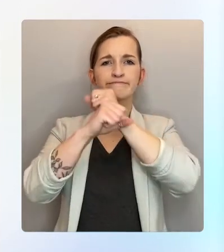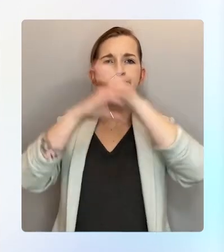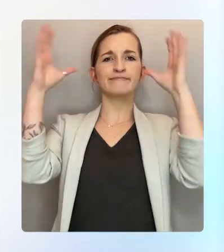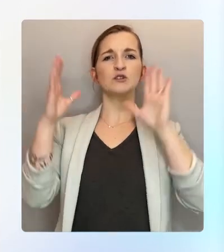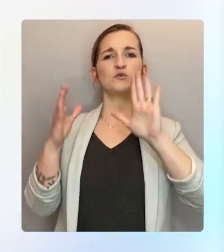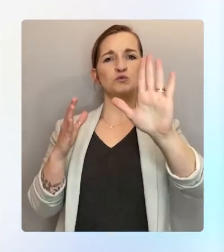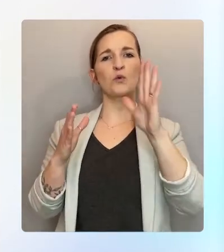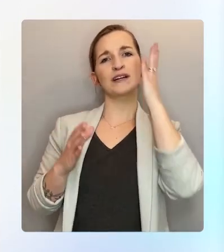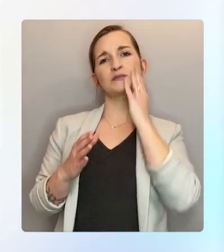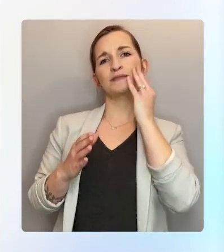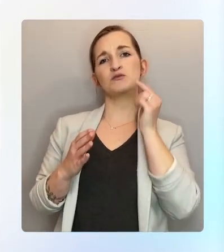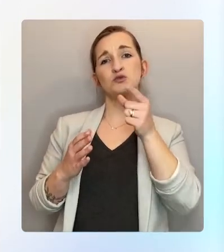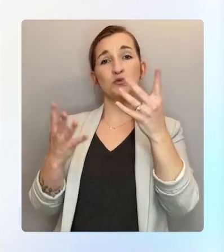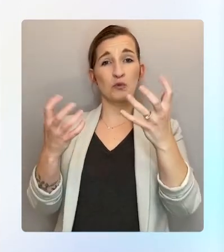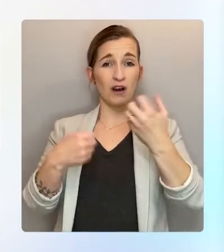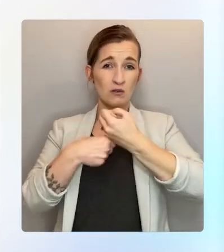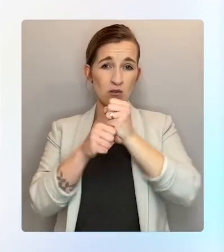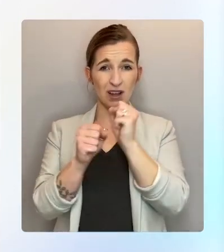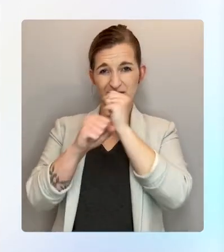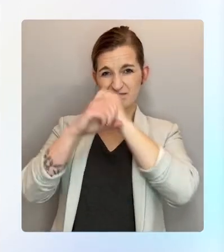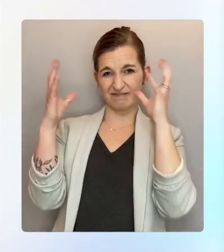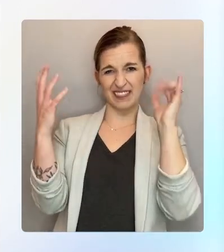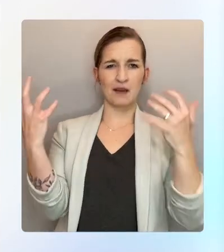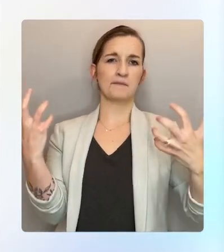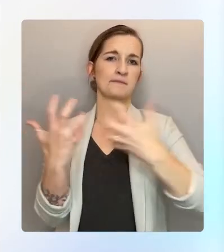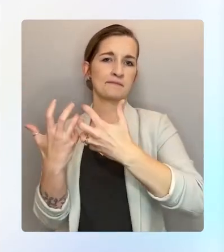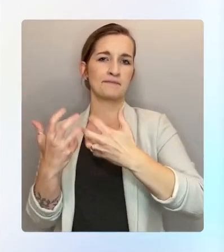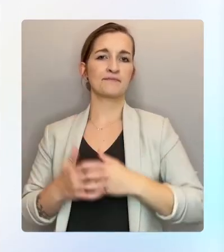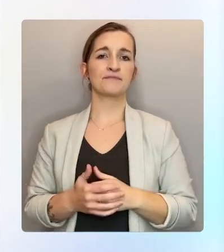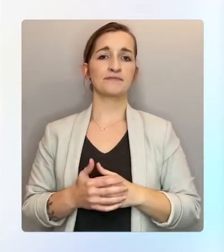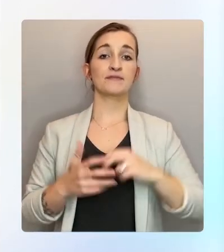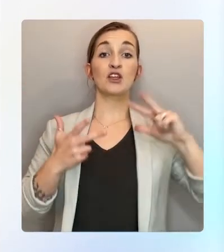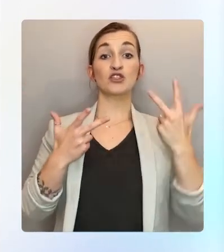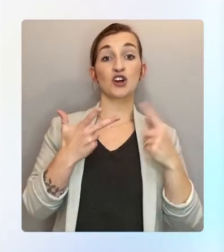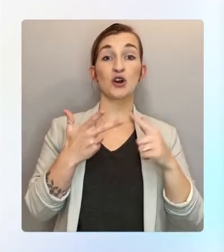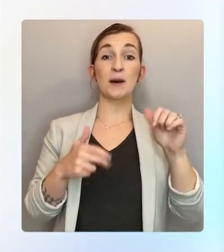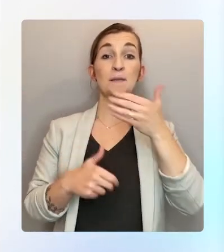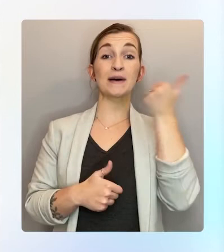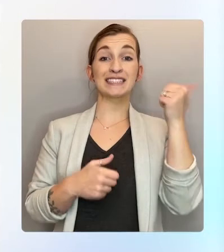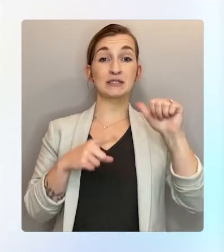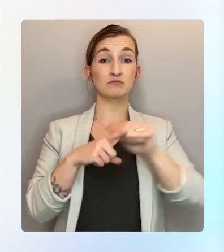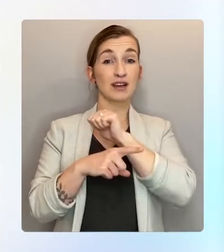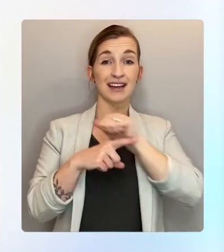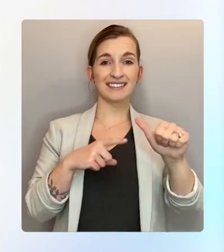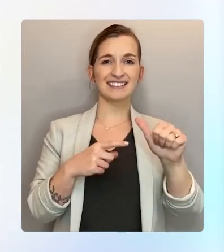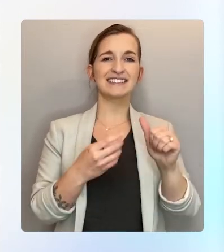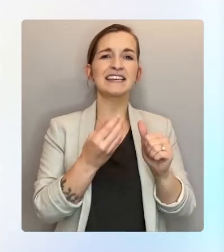The third best practice is to try giving a little bit away for free, which can give users a taste